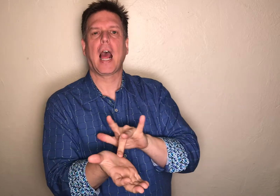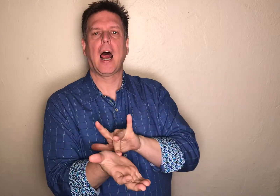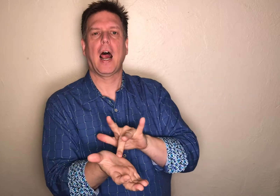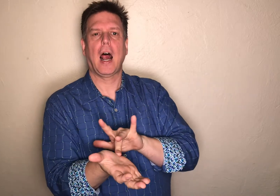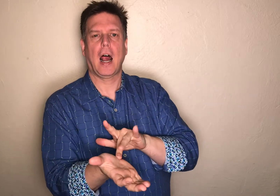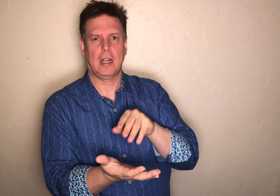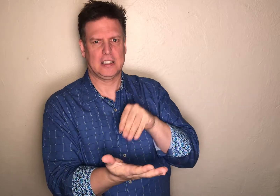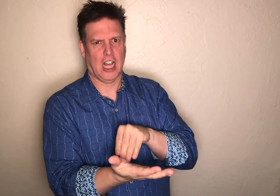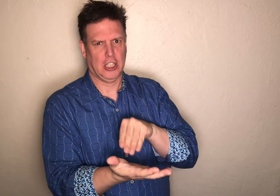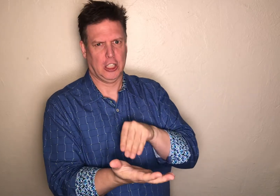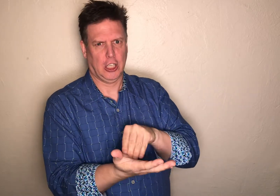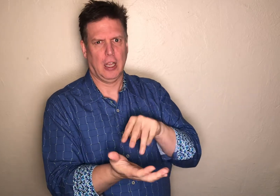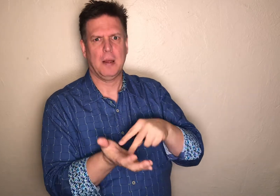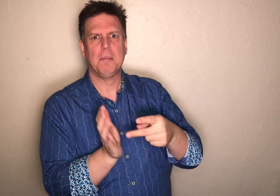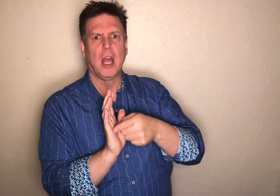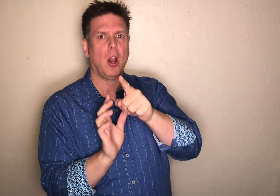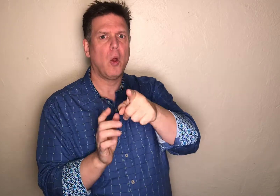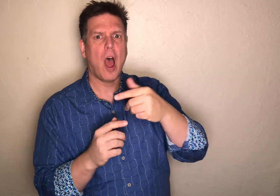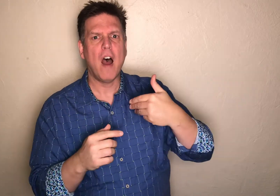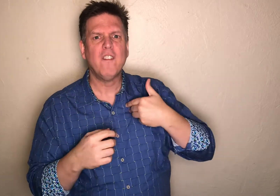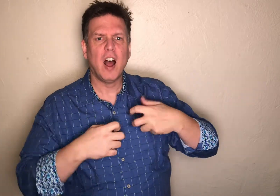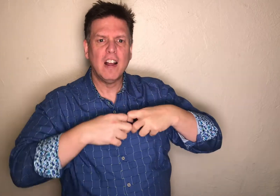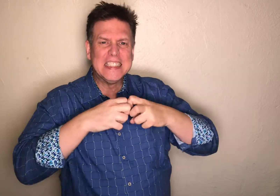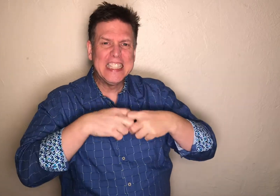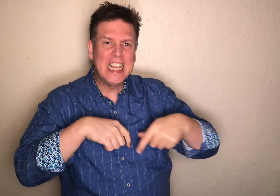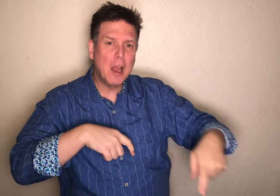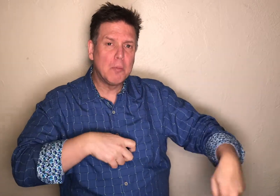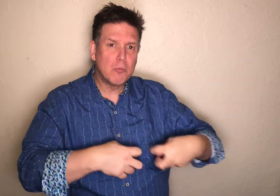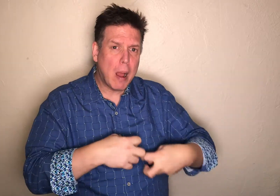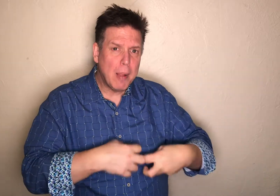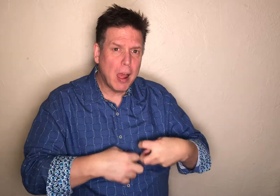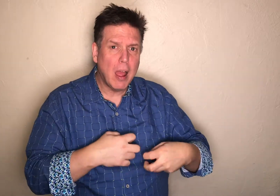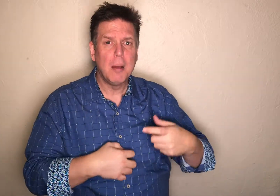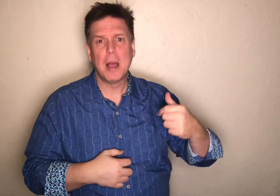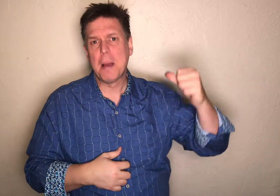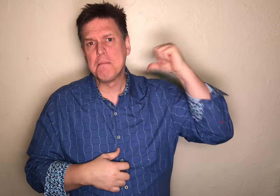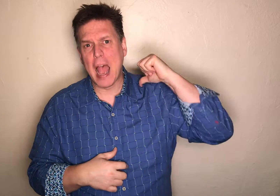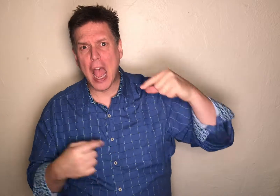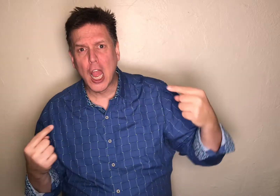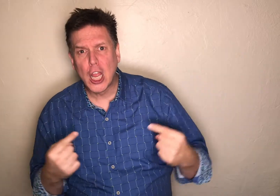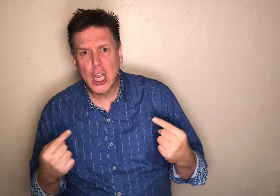This sign means a medical doctor so if you have a problem with your knee or your